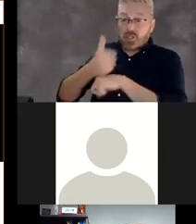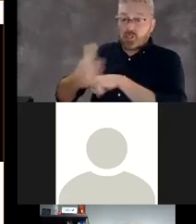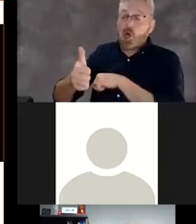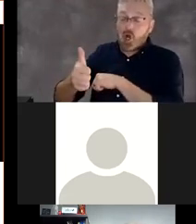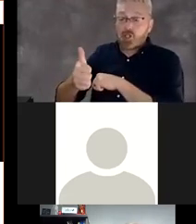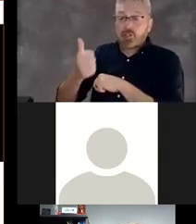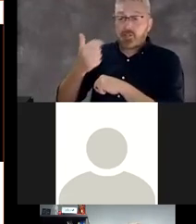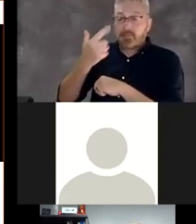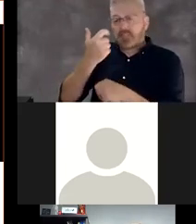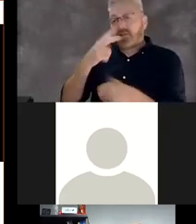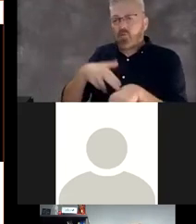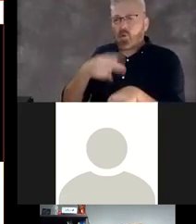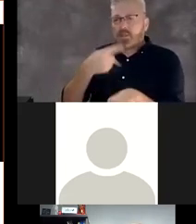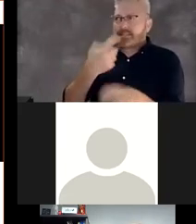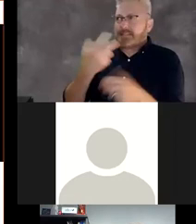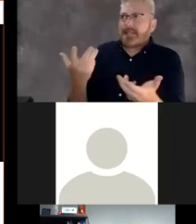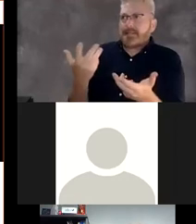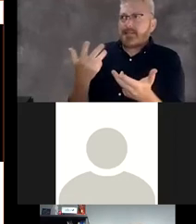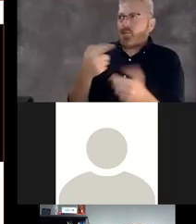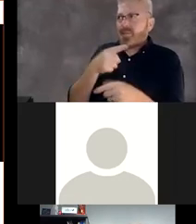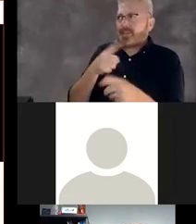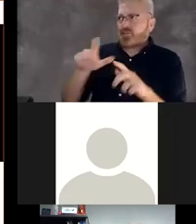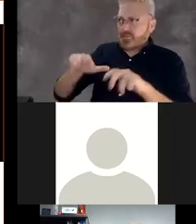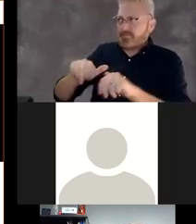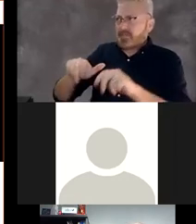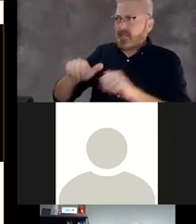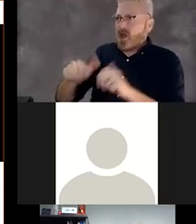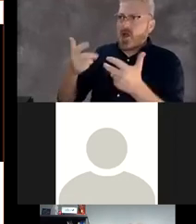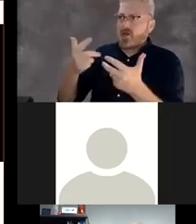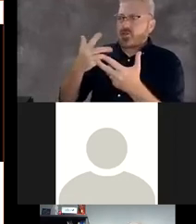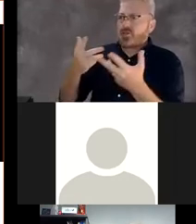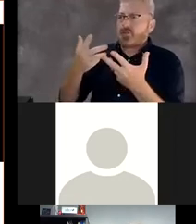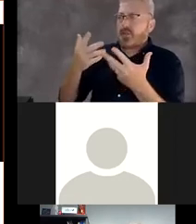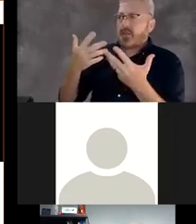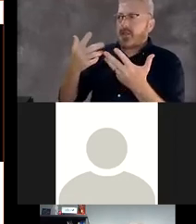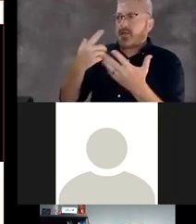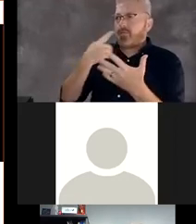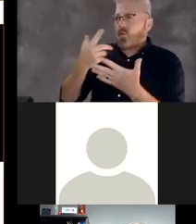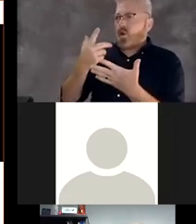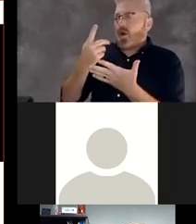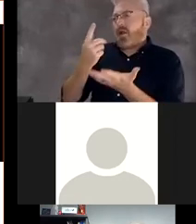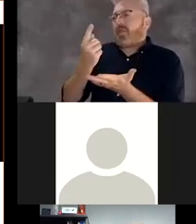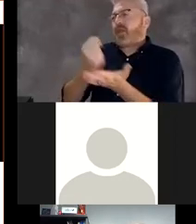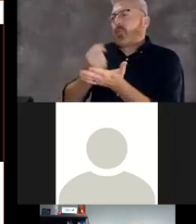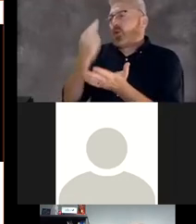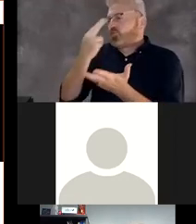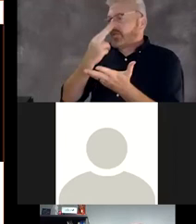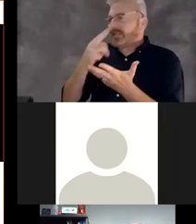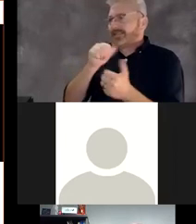COURSE, JESSE IS GOING TO SAY THIS WAS A MASSAGE GIVEN FOR THERAPEUTIC PURPOSES. IT WASN'T SEXUAL IN NATURE.